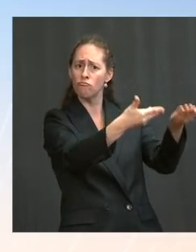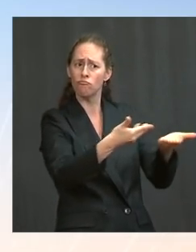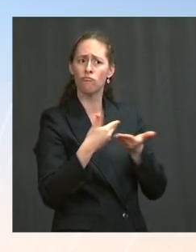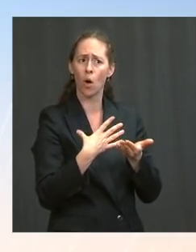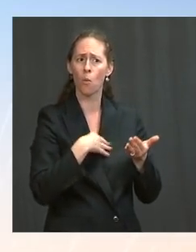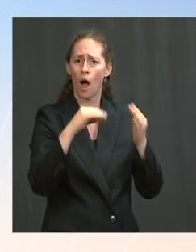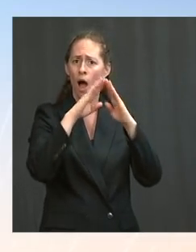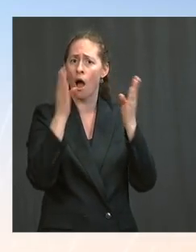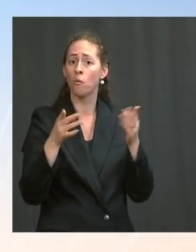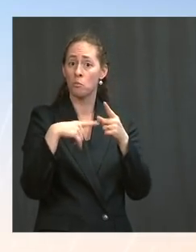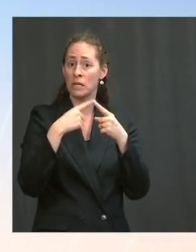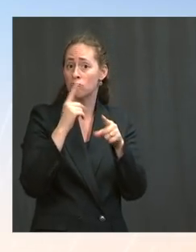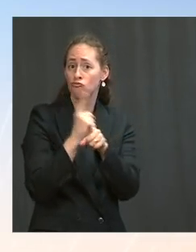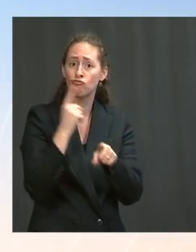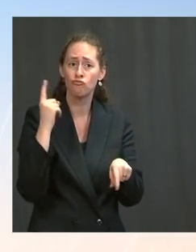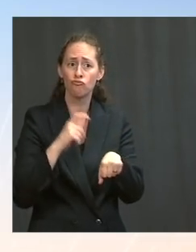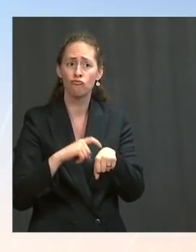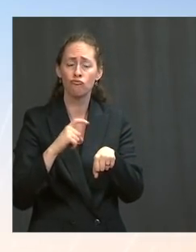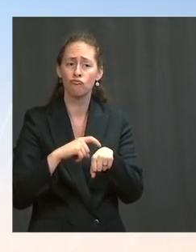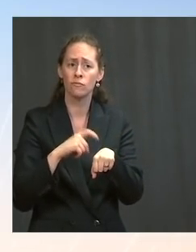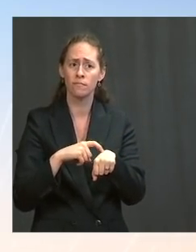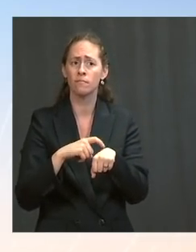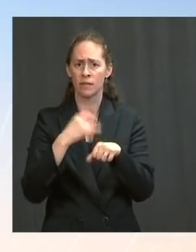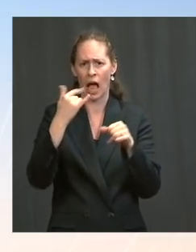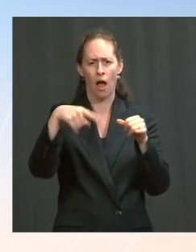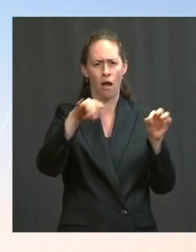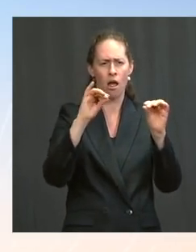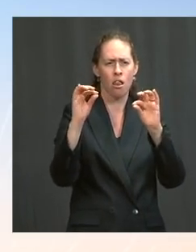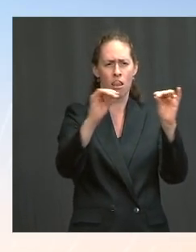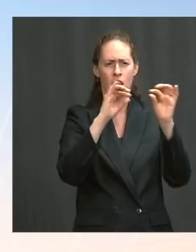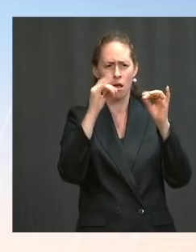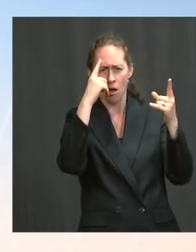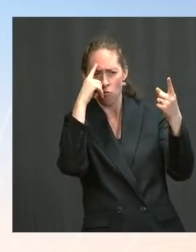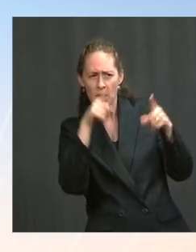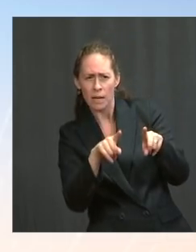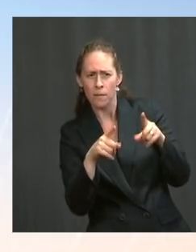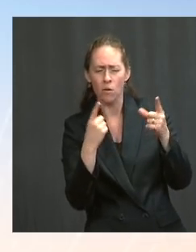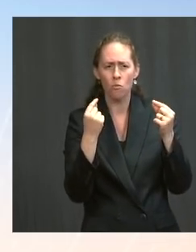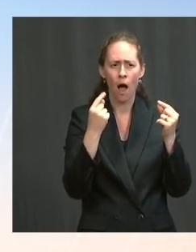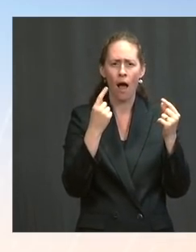But we're going to let them announce the details of their agreement or their framework when appropriate. The Press: Is the President --